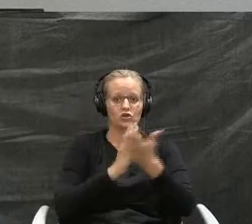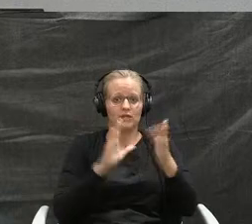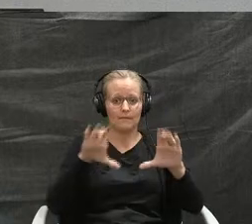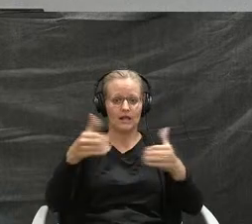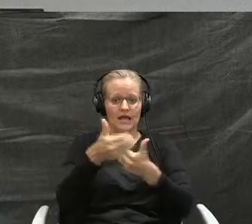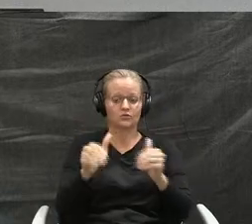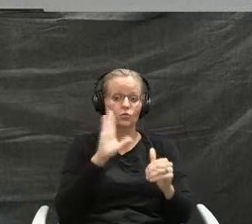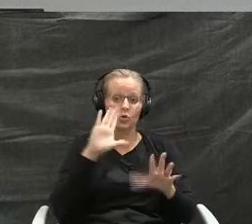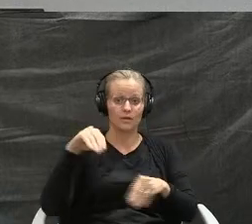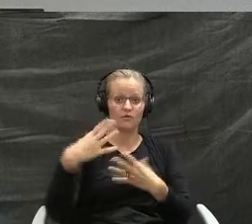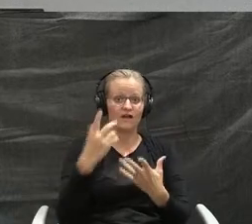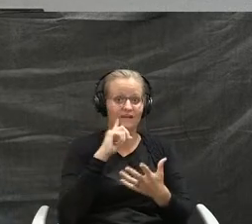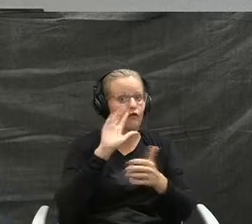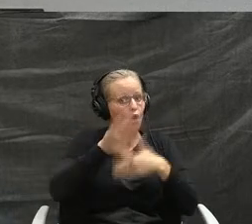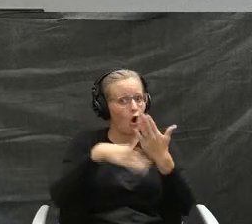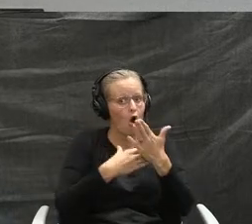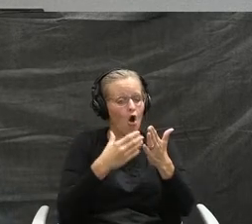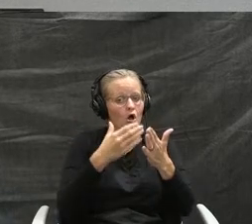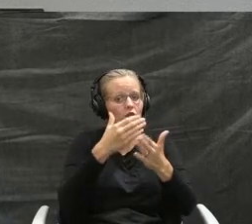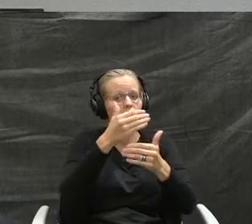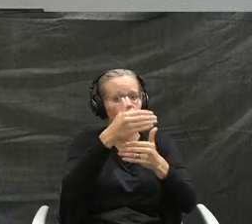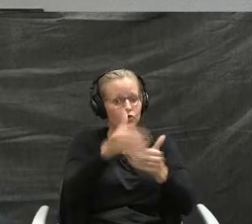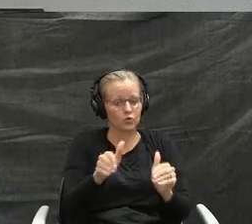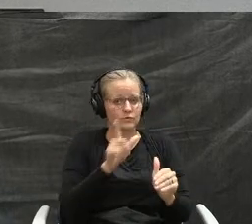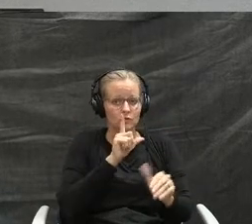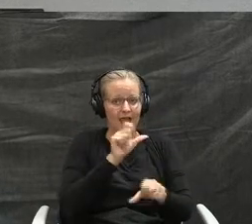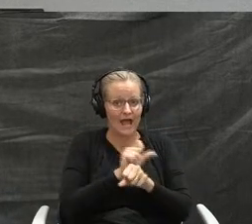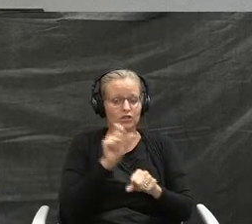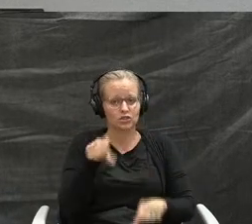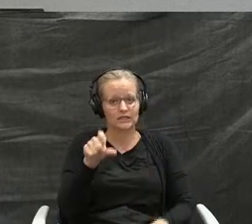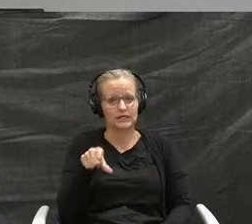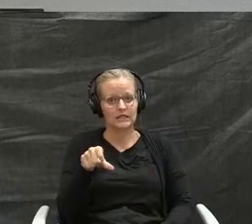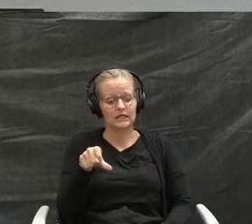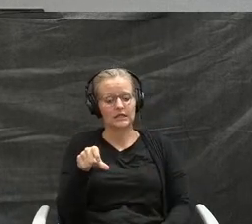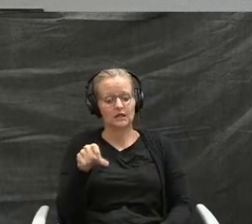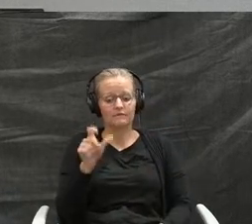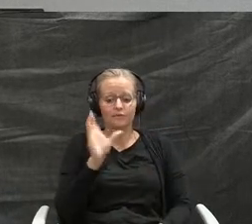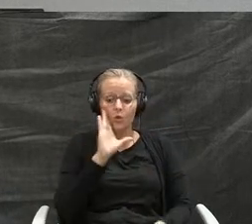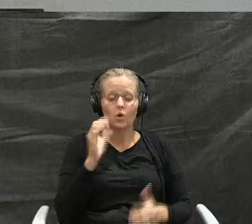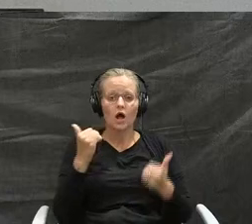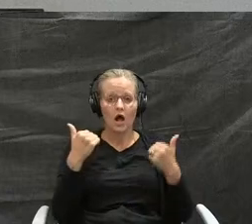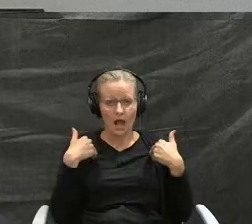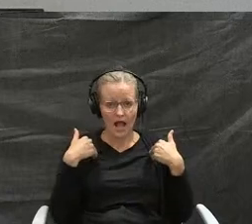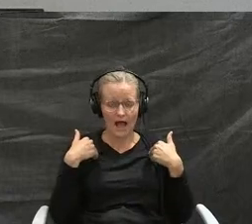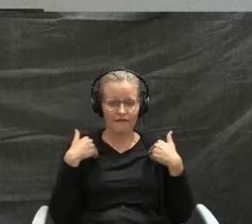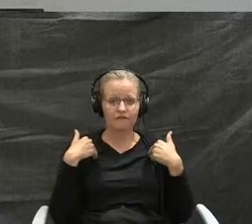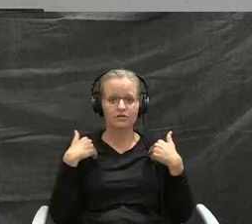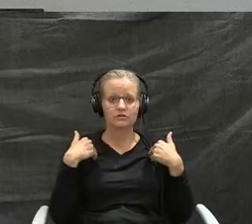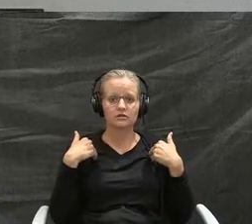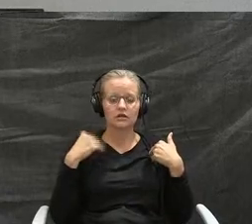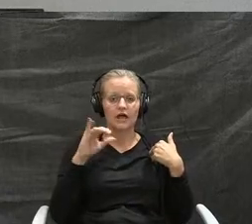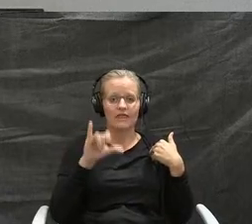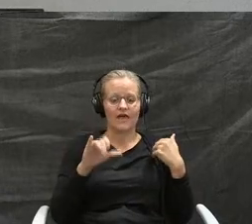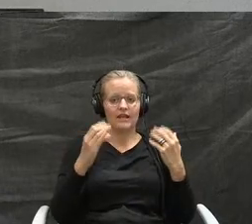need them for as another precaution so that we will have those Shields that are three sides to them.